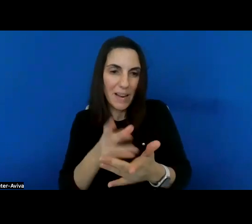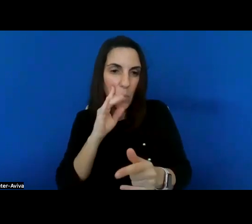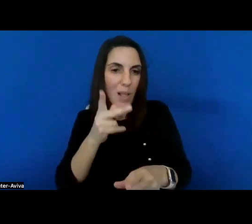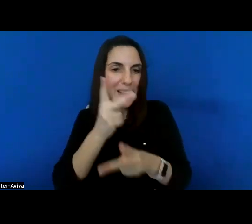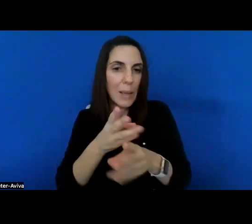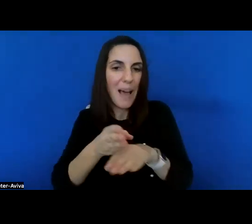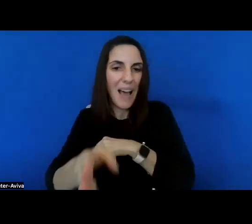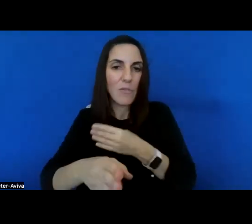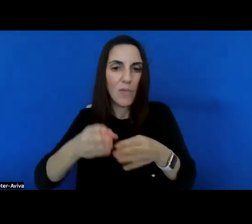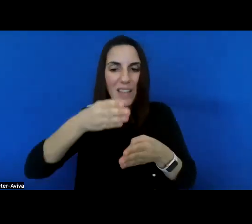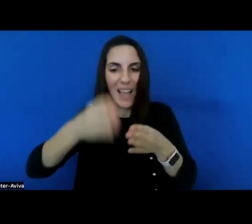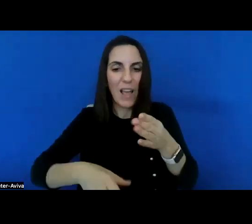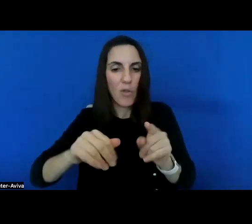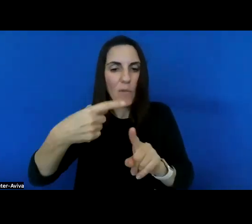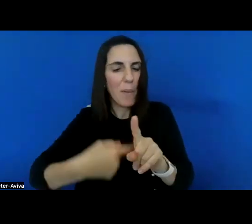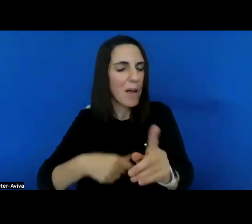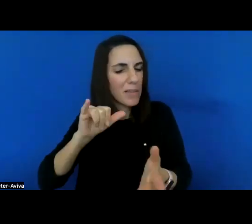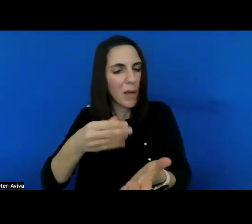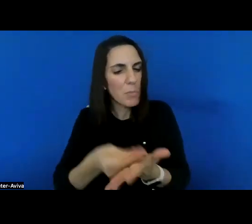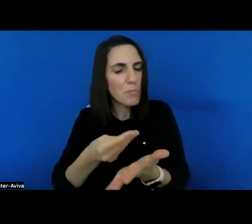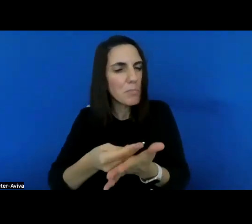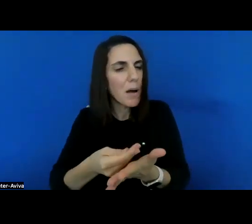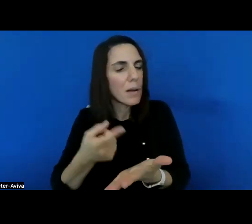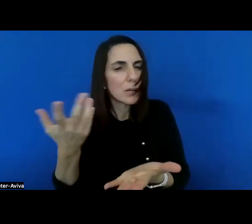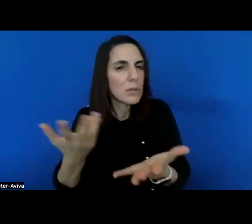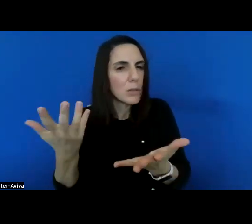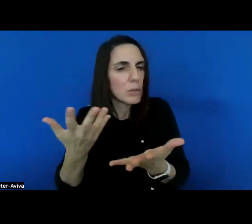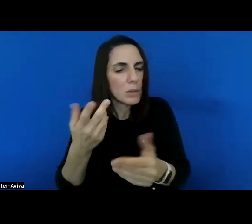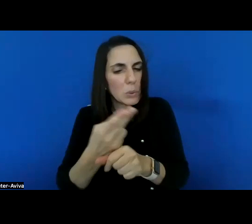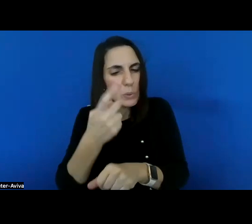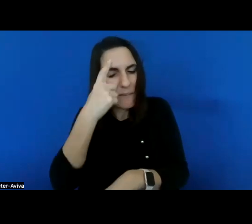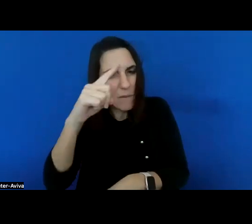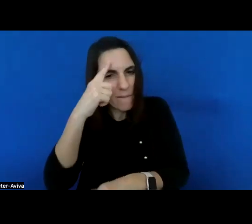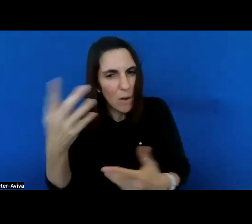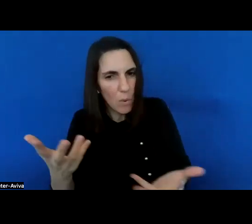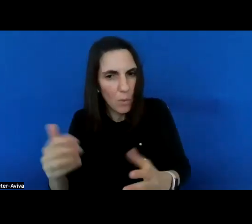11:38:18 What are you using those funds for? How can I use supplements, security income